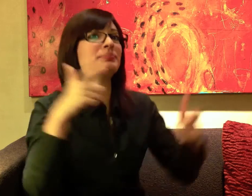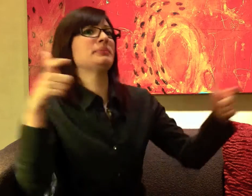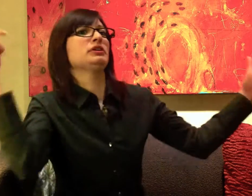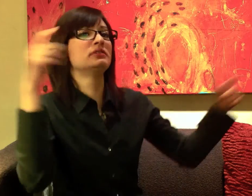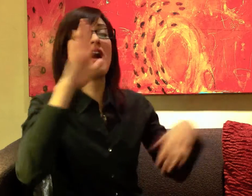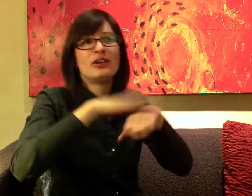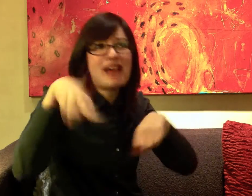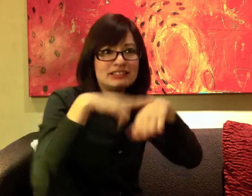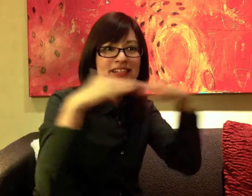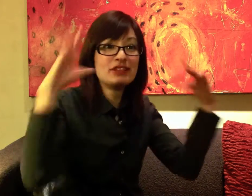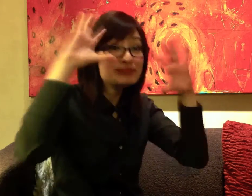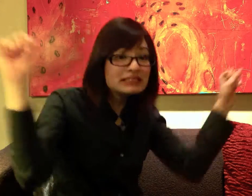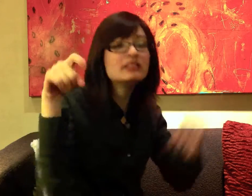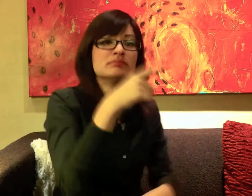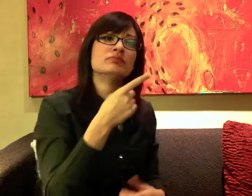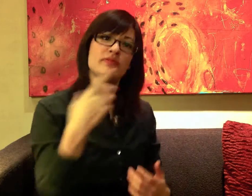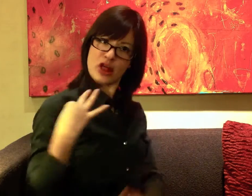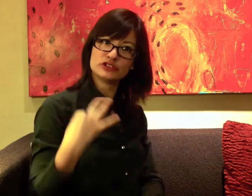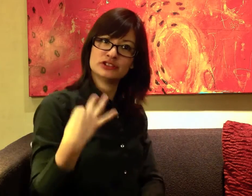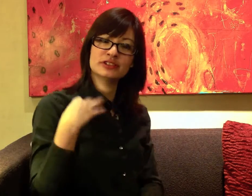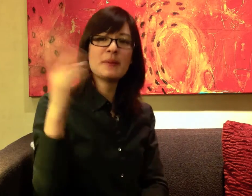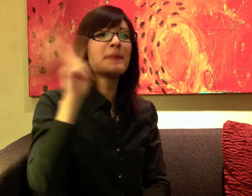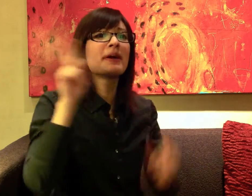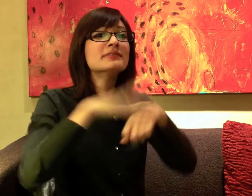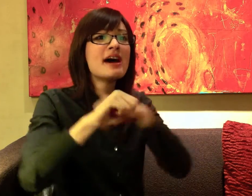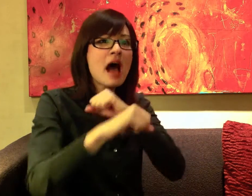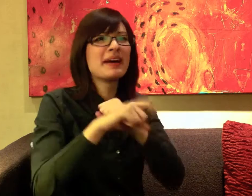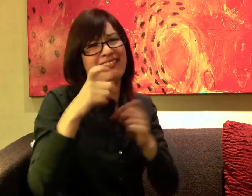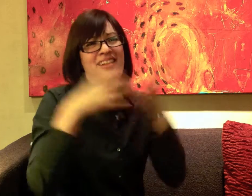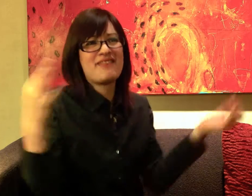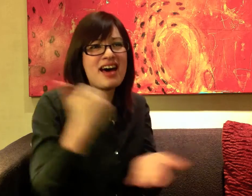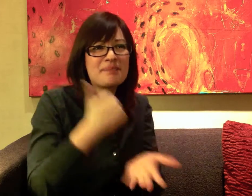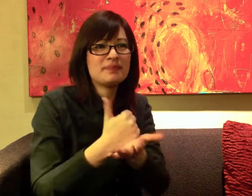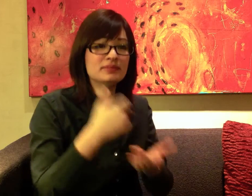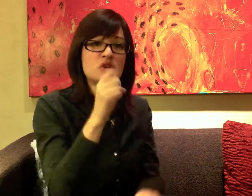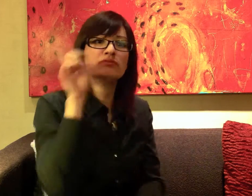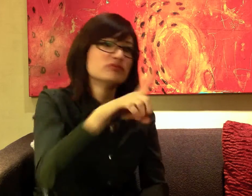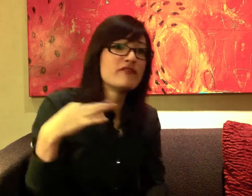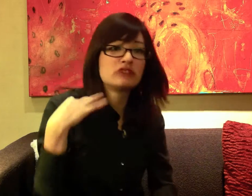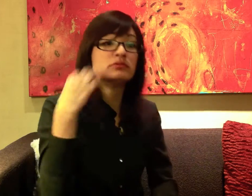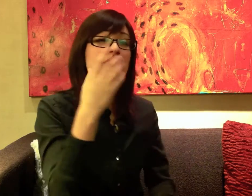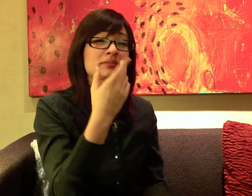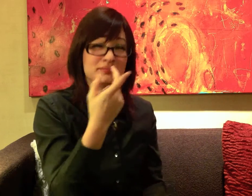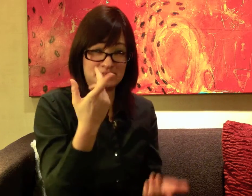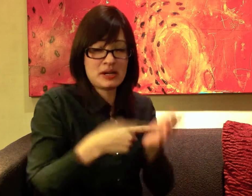or something bigger on a nation level like a President. Go volunteer!!! People who are working on campaigns always need help so volunteer there.